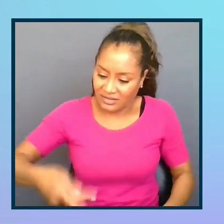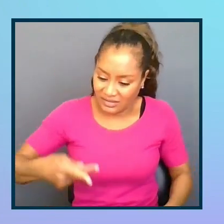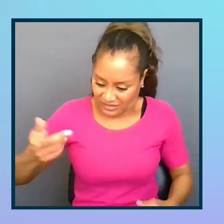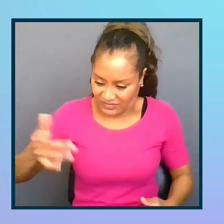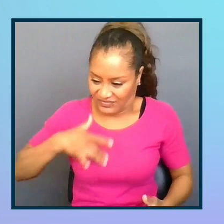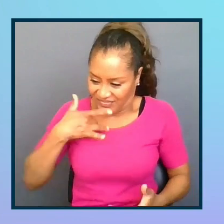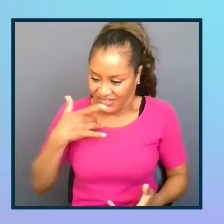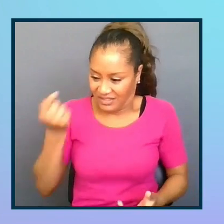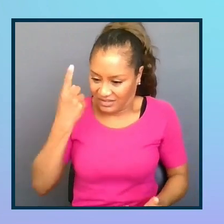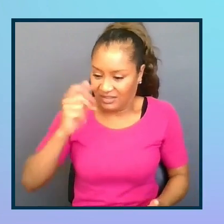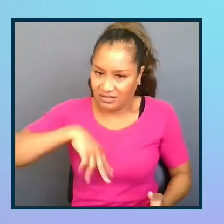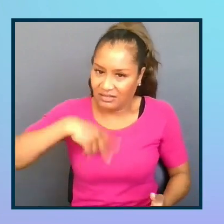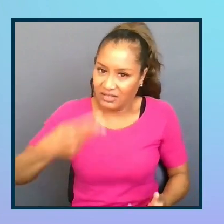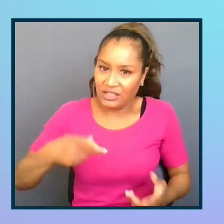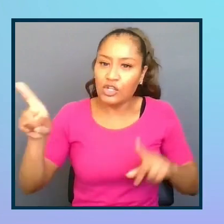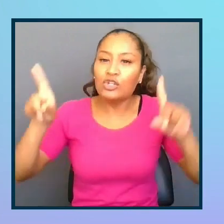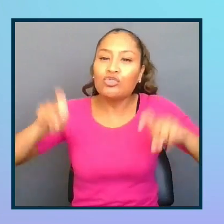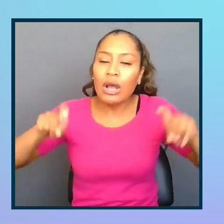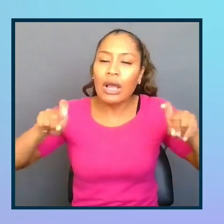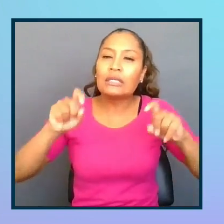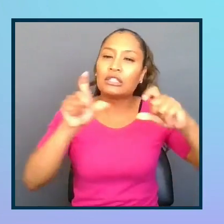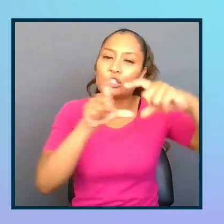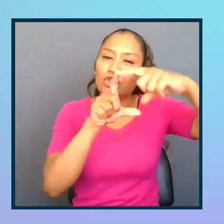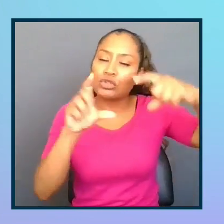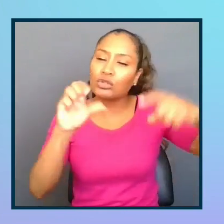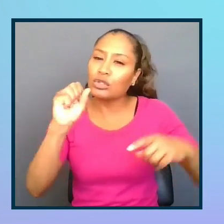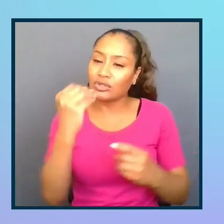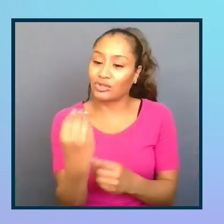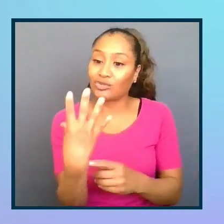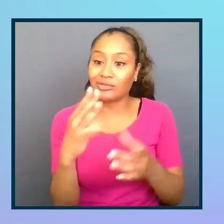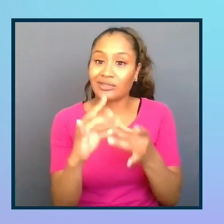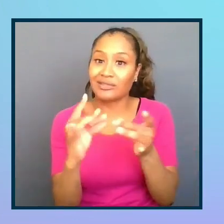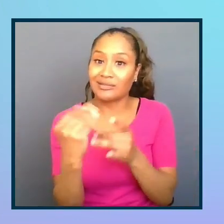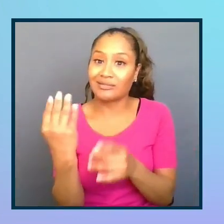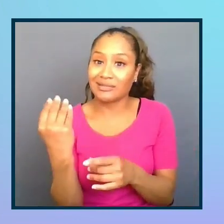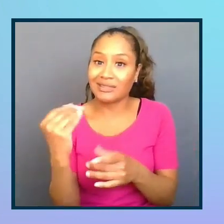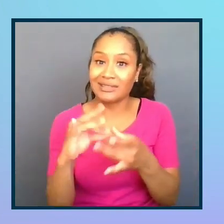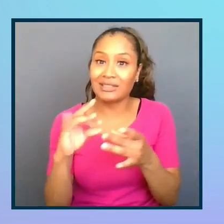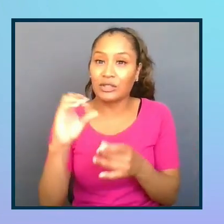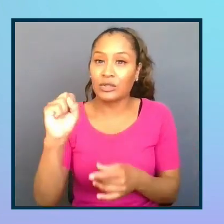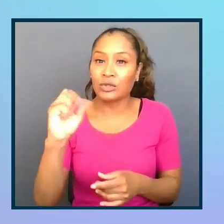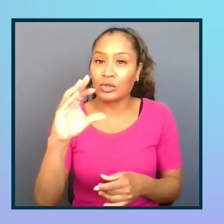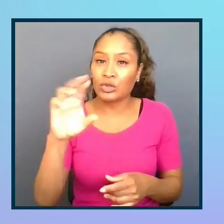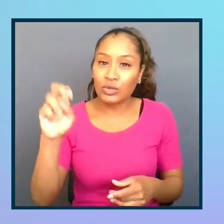try out the screen reader, scale up the screen size. I mean, there's a lot of people